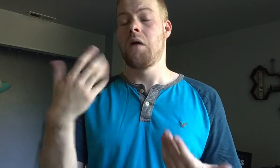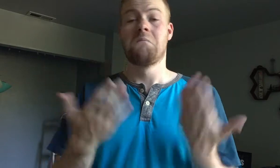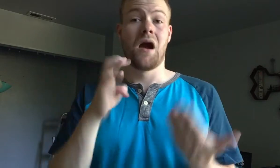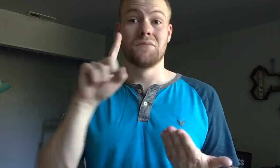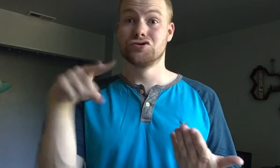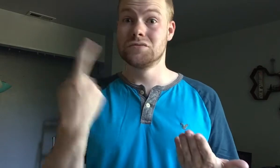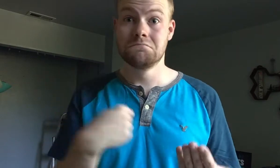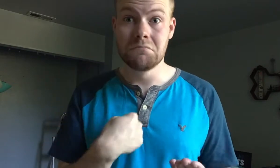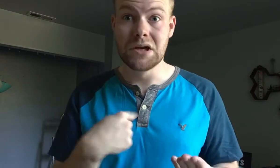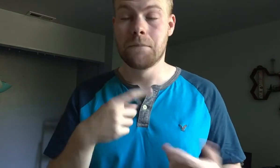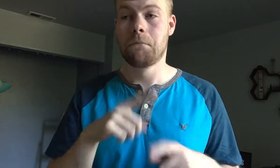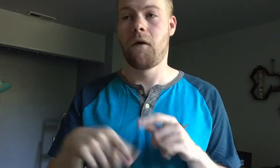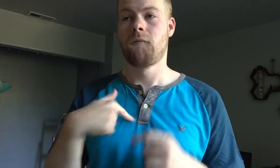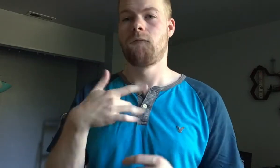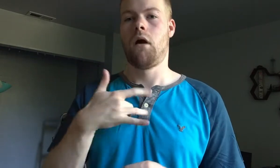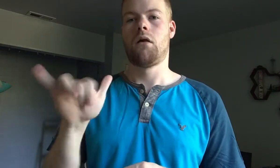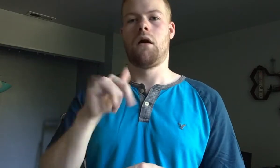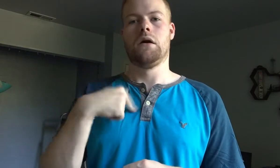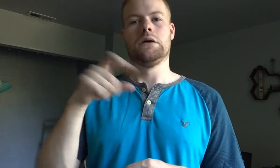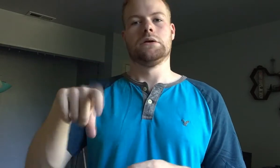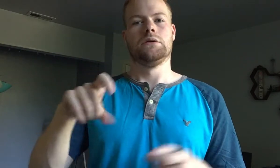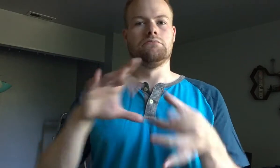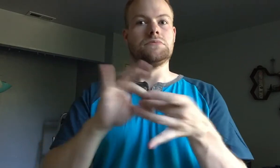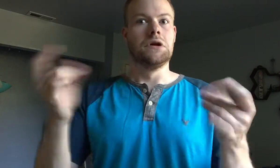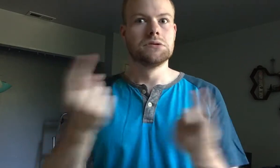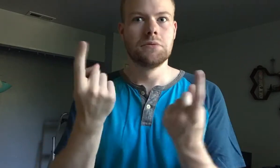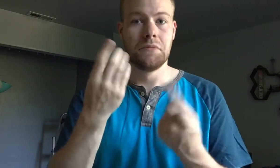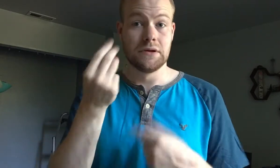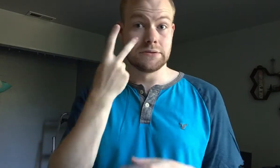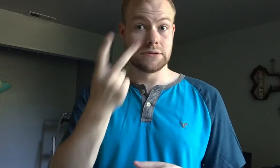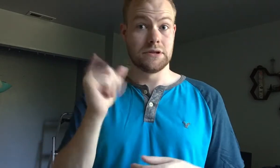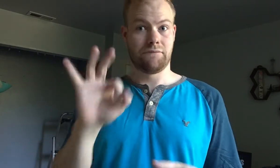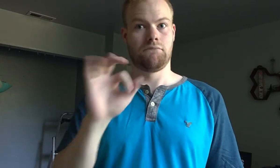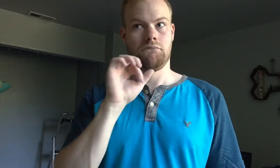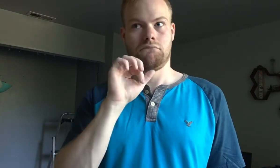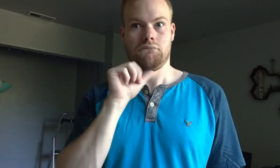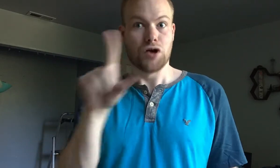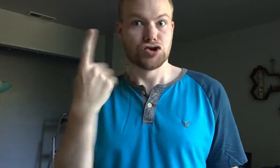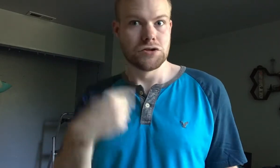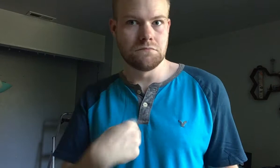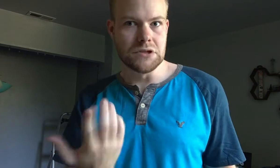It might just be me, but I felt I needed to say something and see if it’s not just me.